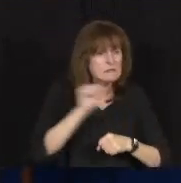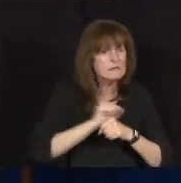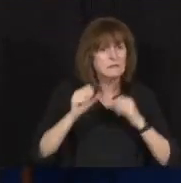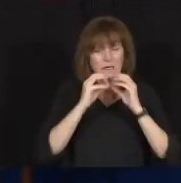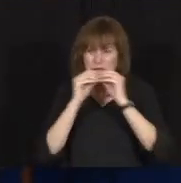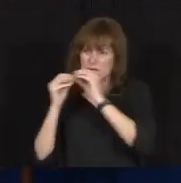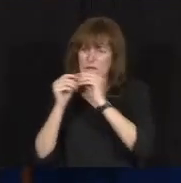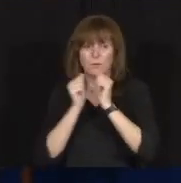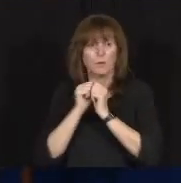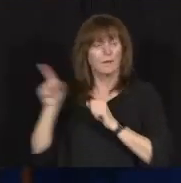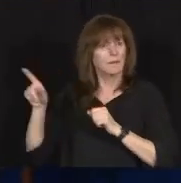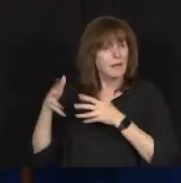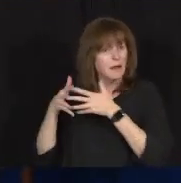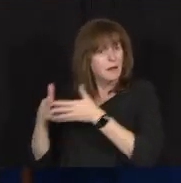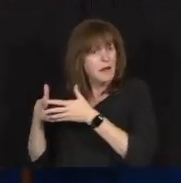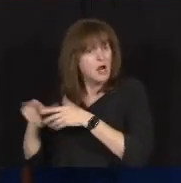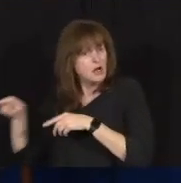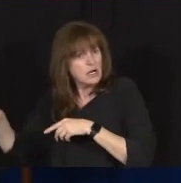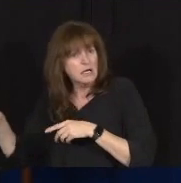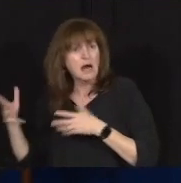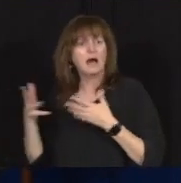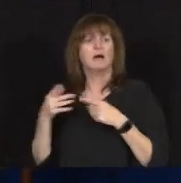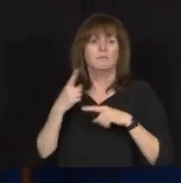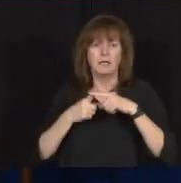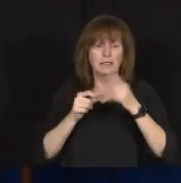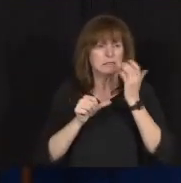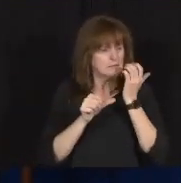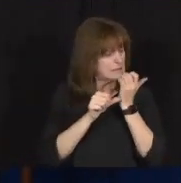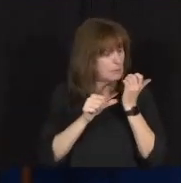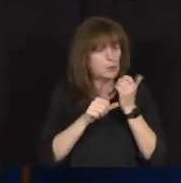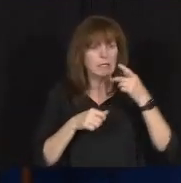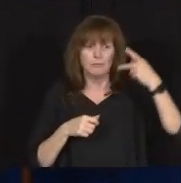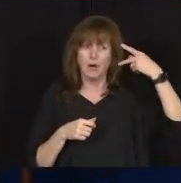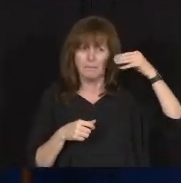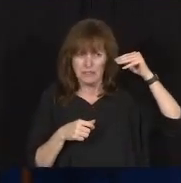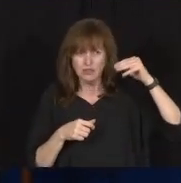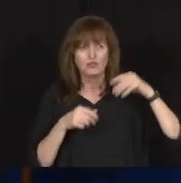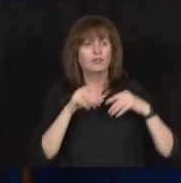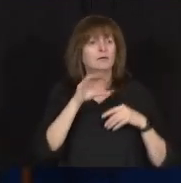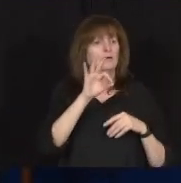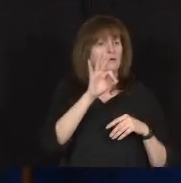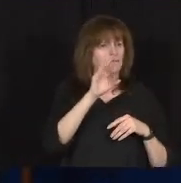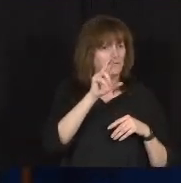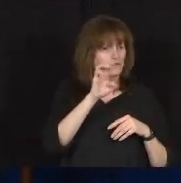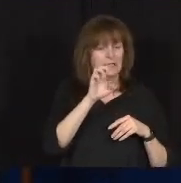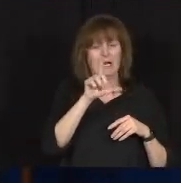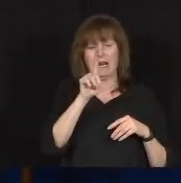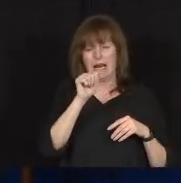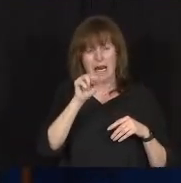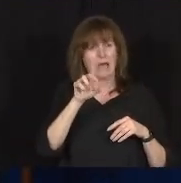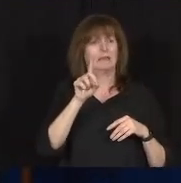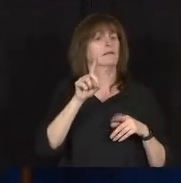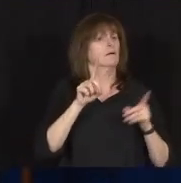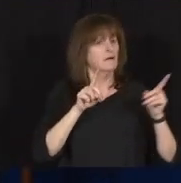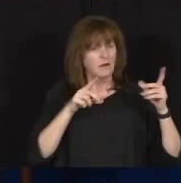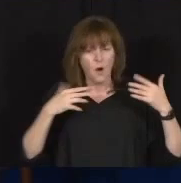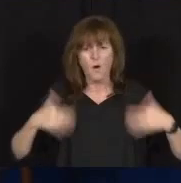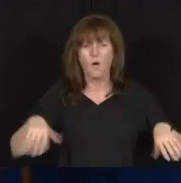in making sure that he's working with the US administration along with the Deputy Prime Minister., They are both doing an incredible job working there channels